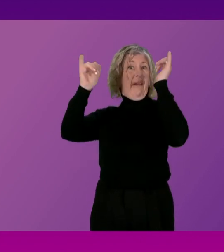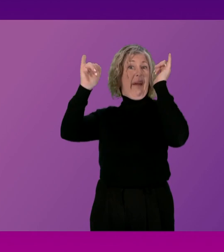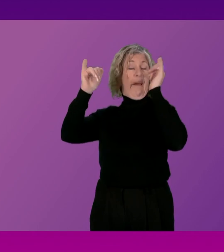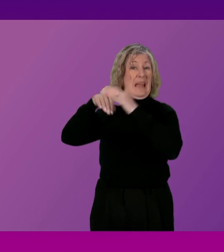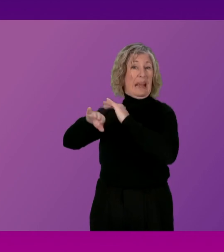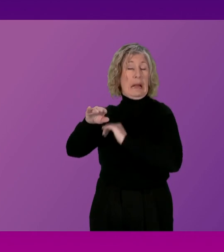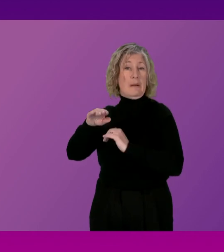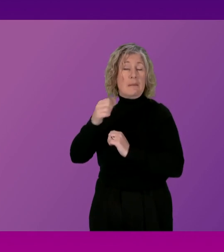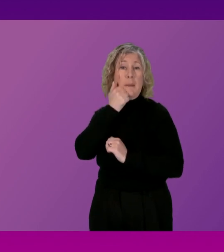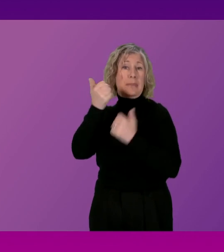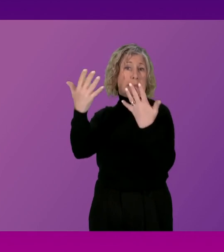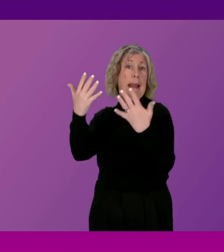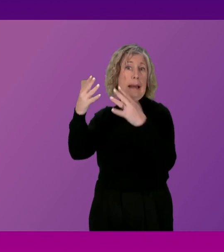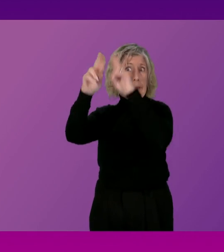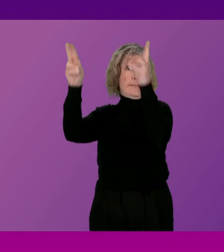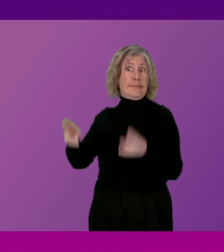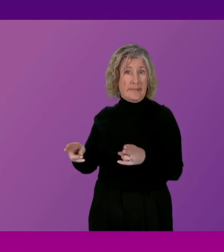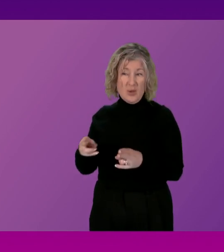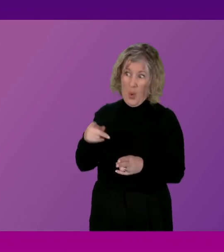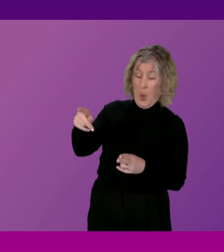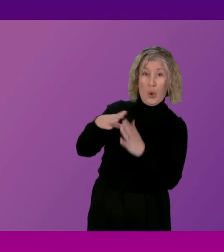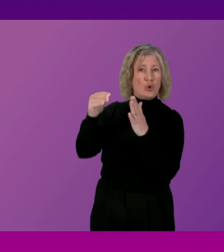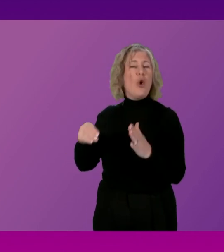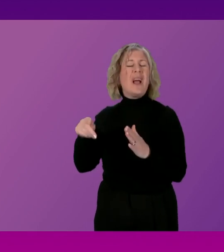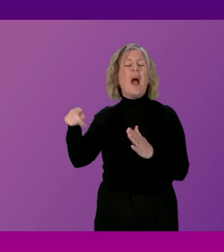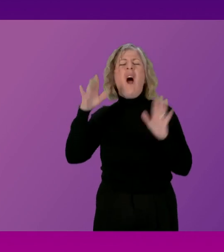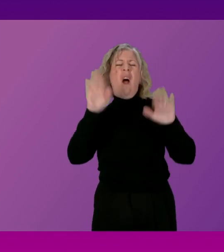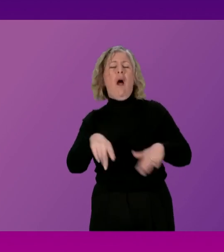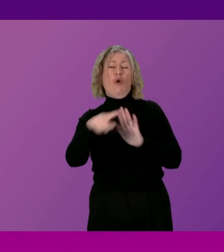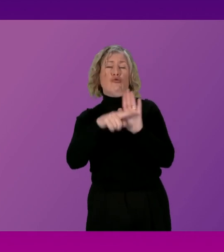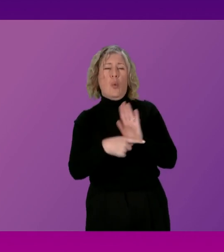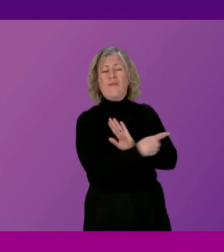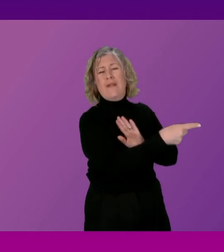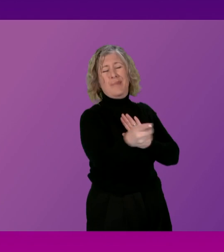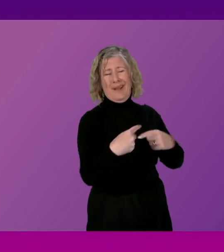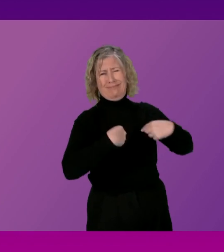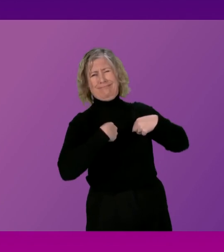We know that the Conservatives do not believe that the rules apply to them.